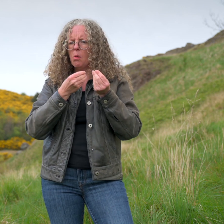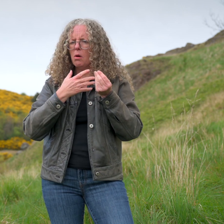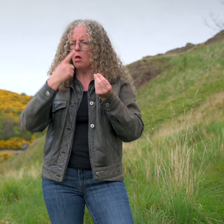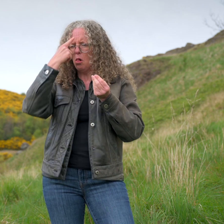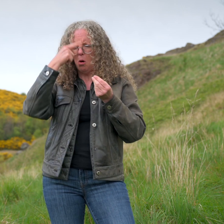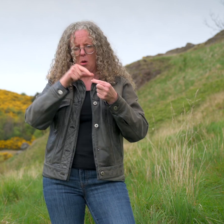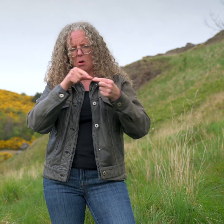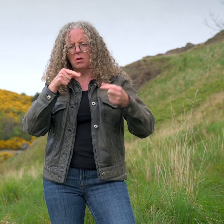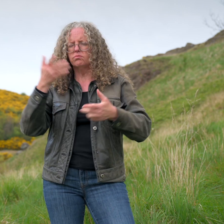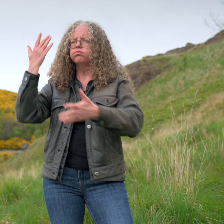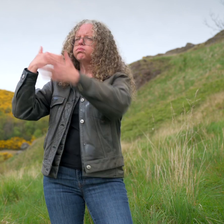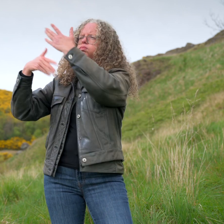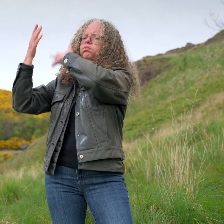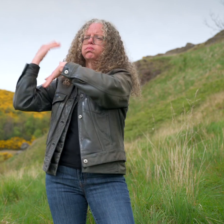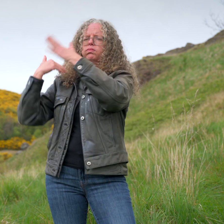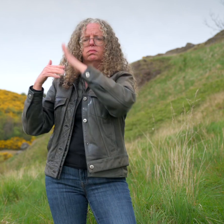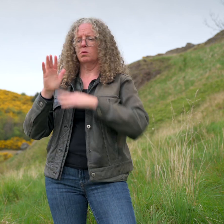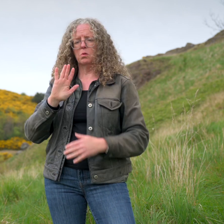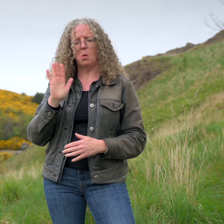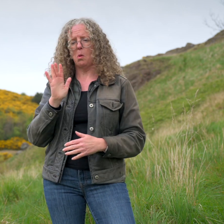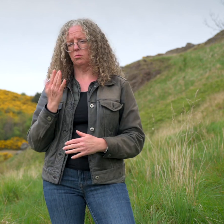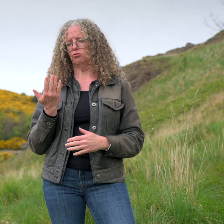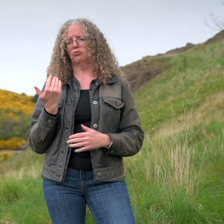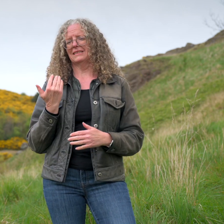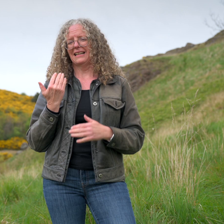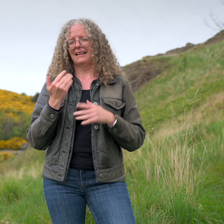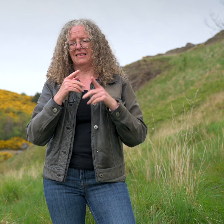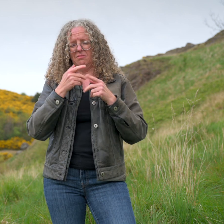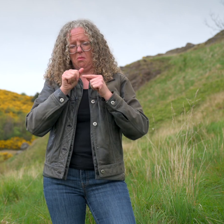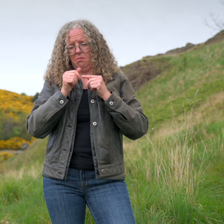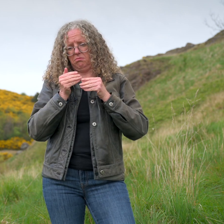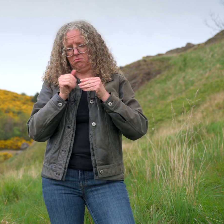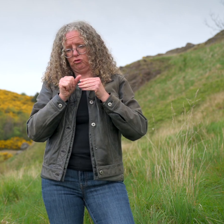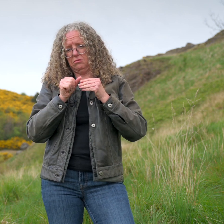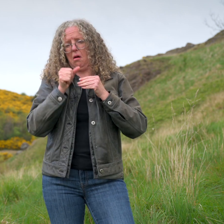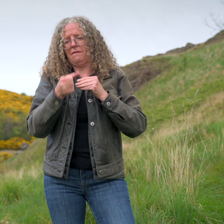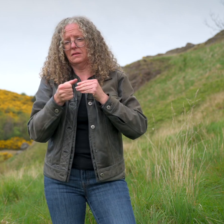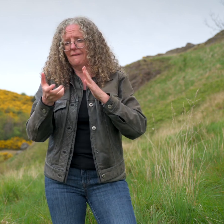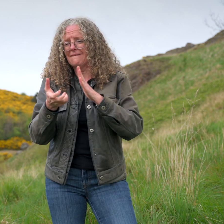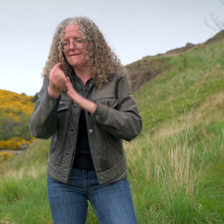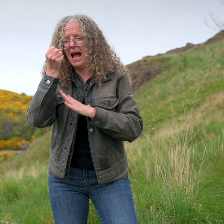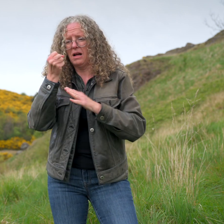It turns out that they’re not very old, and were made not long before they were found.